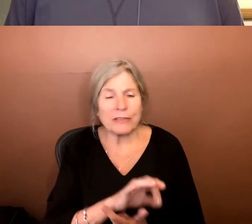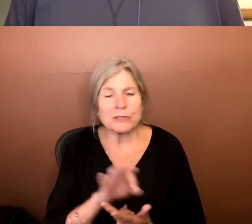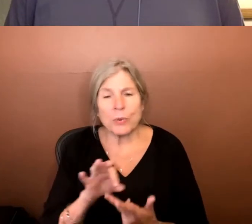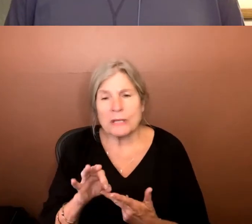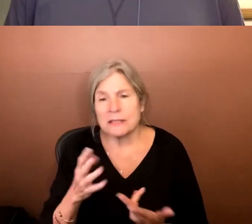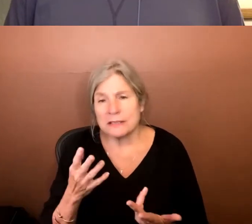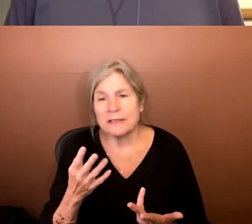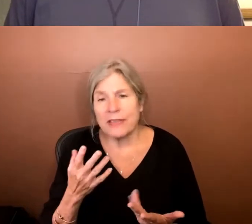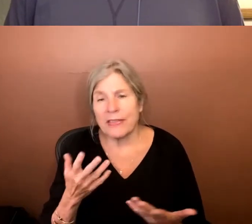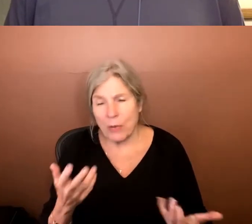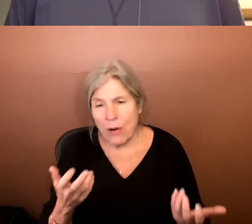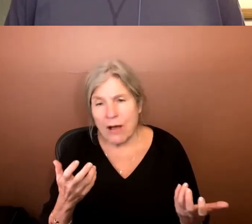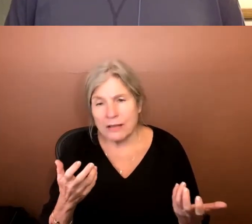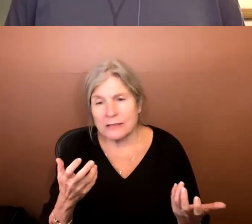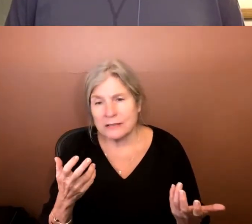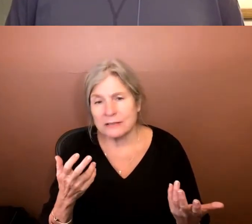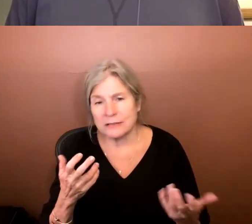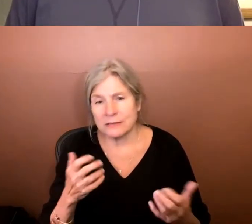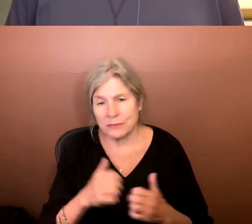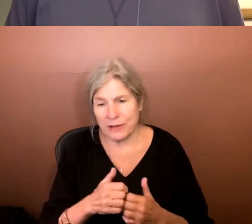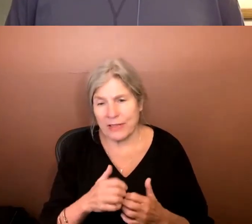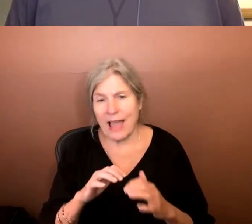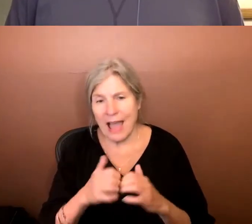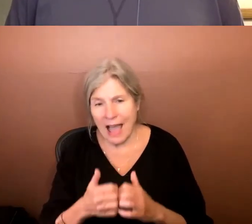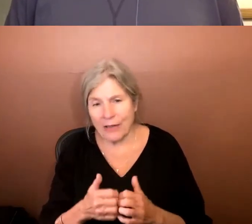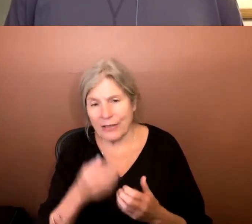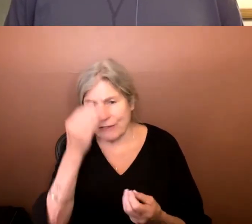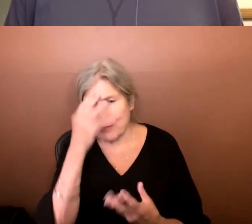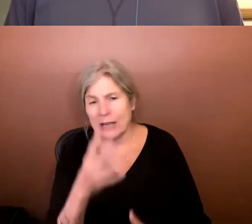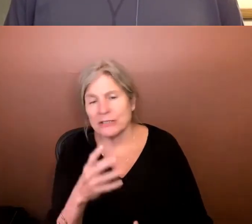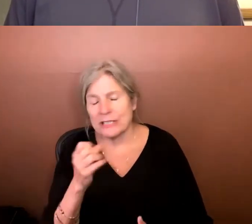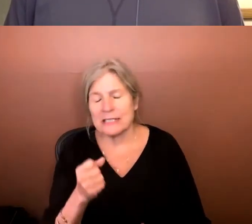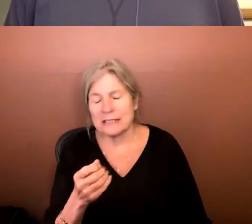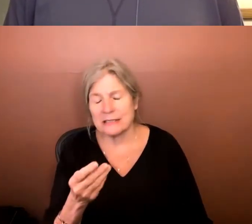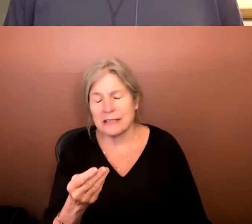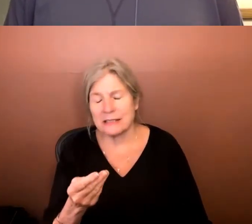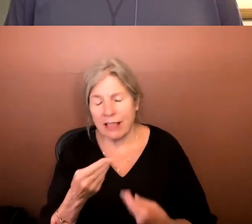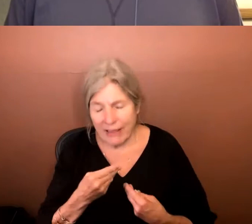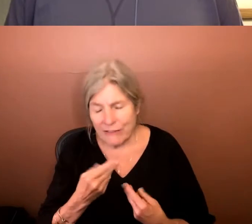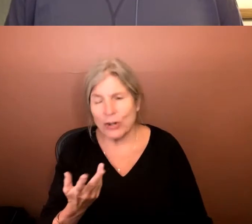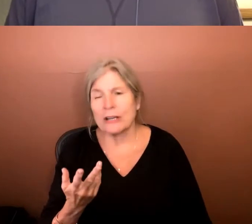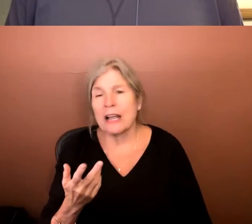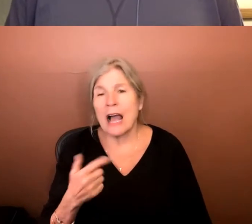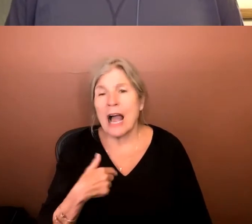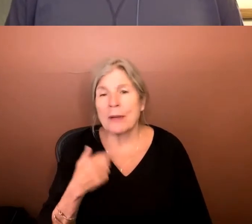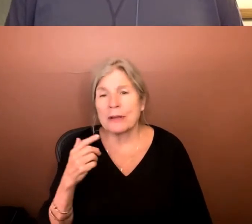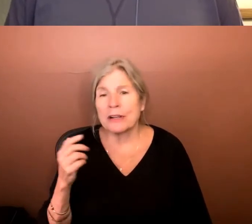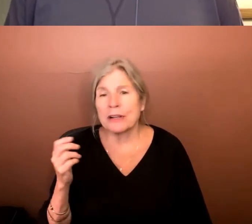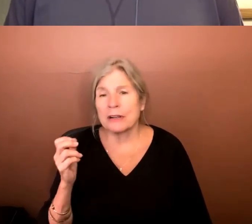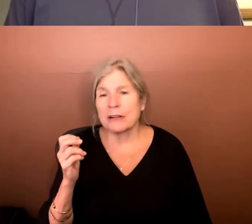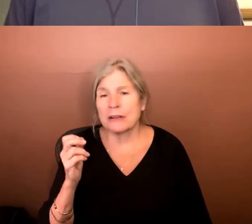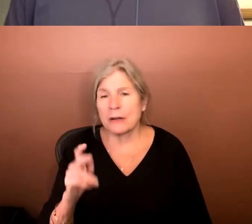ey want around the way this information gets delivered . I'm going to return to